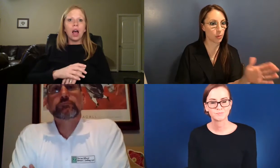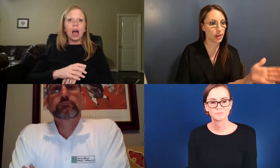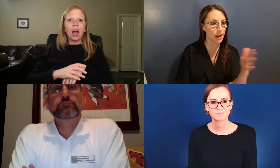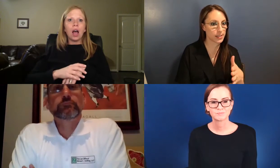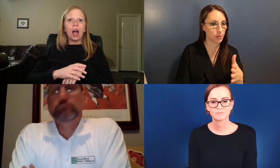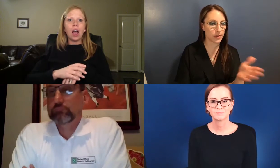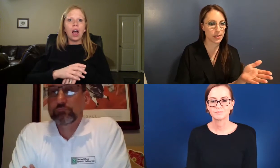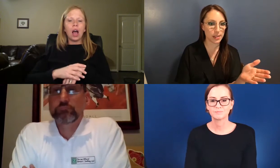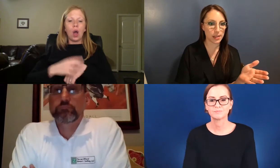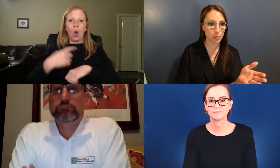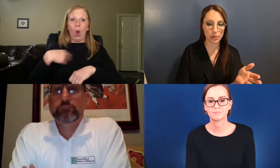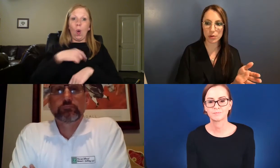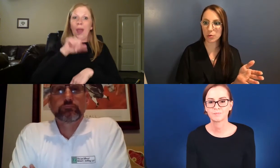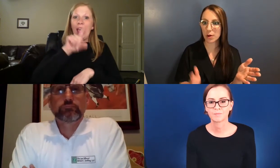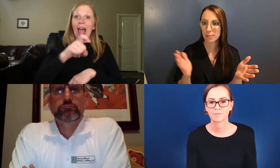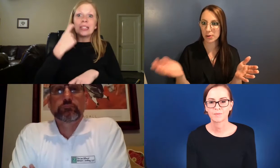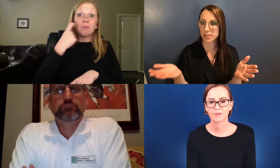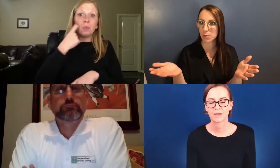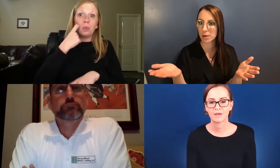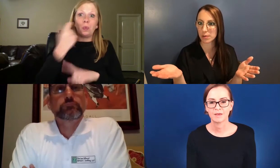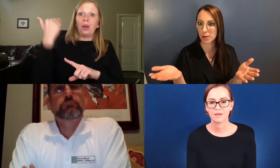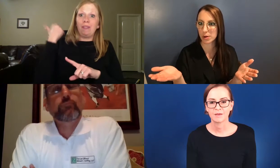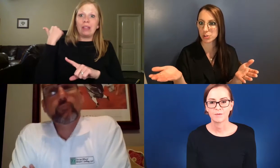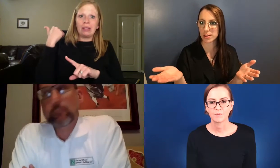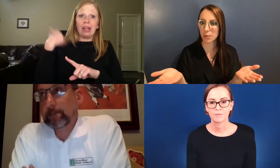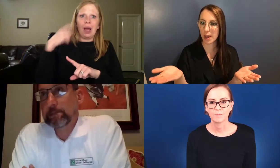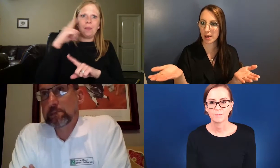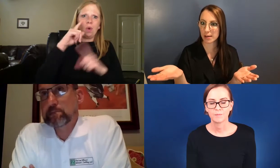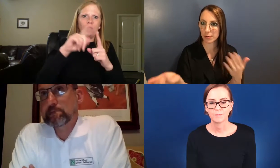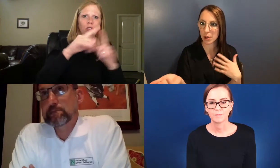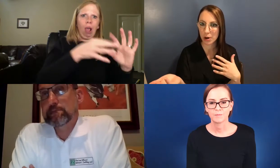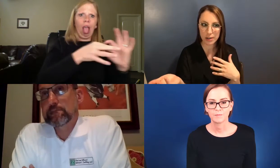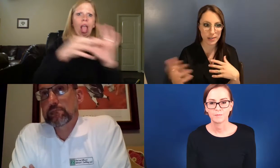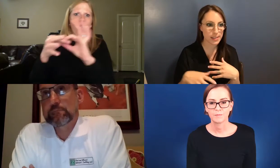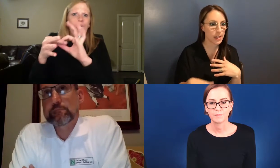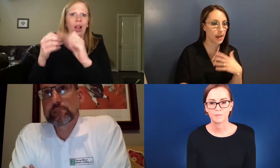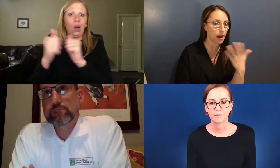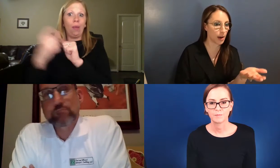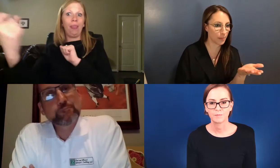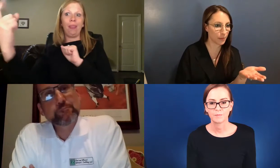that we had asked previously with you, but also with the question that we had from the audience,